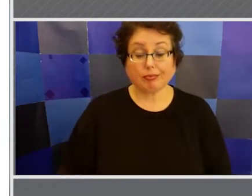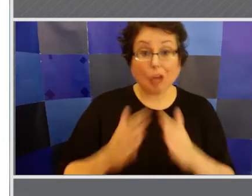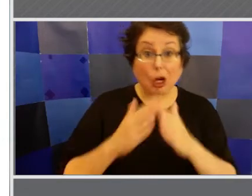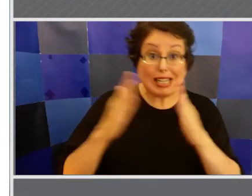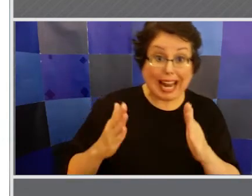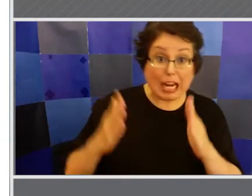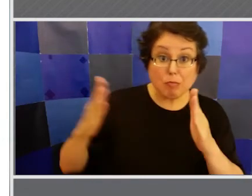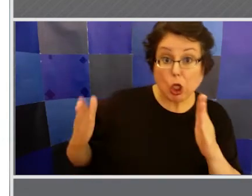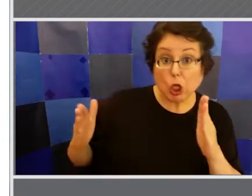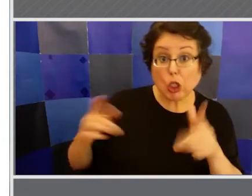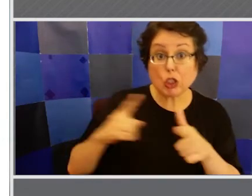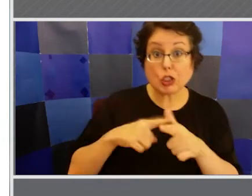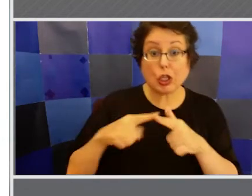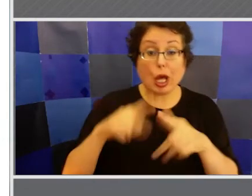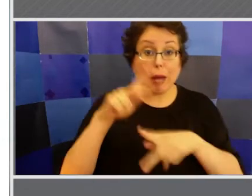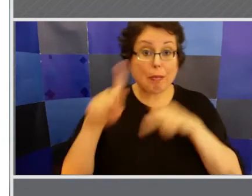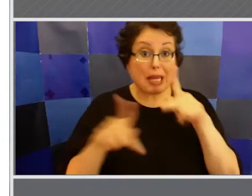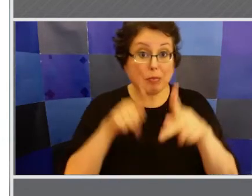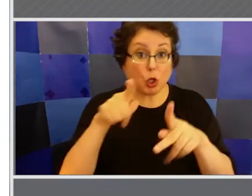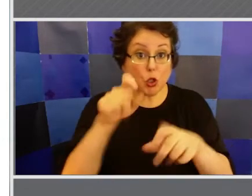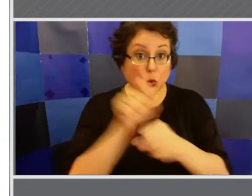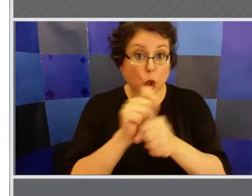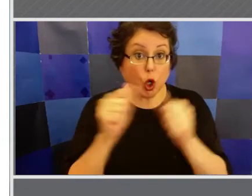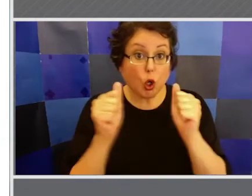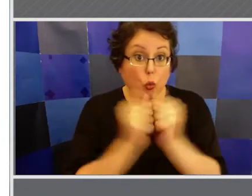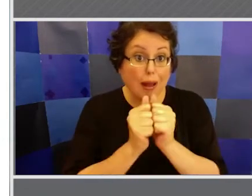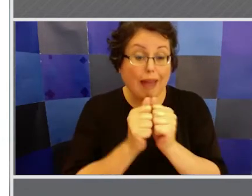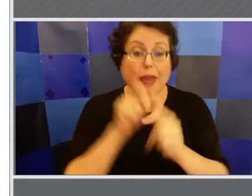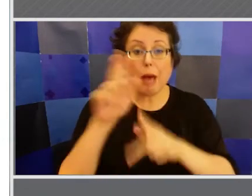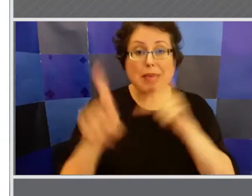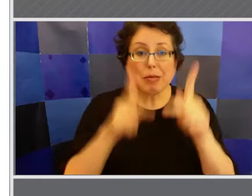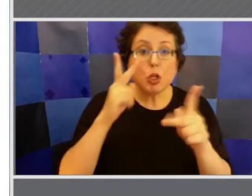your, the people you interact with on the street on a day to day.